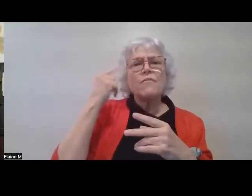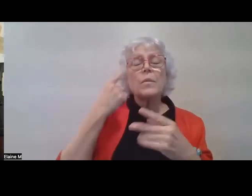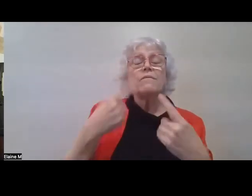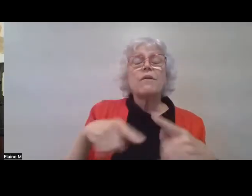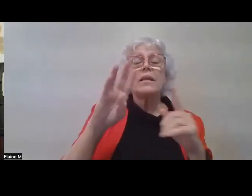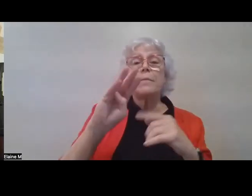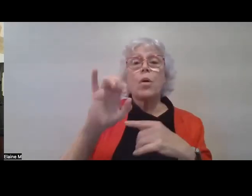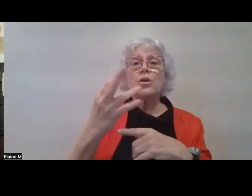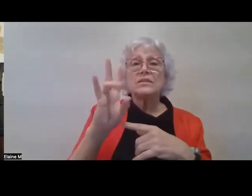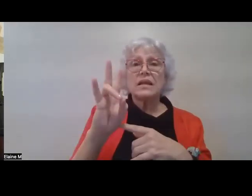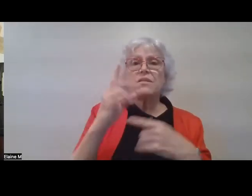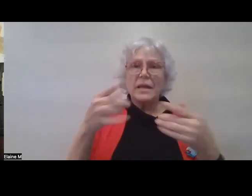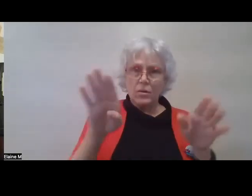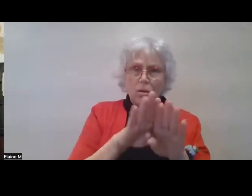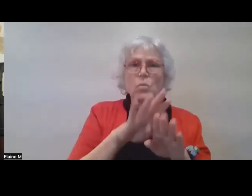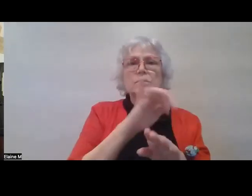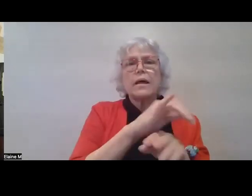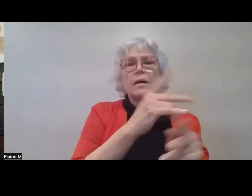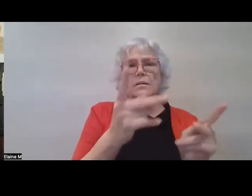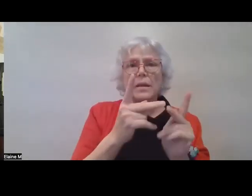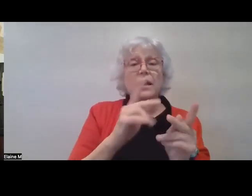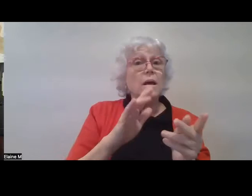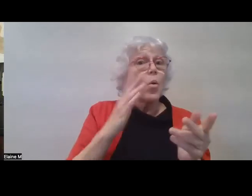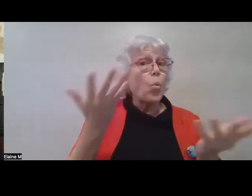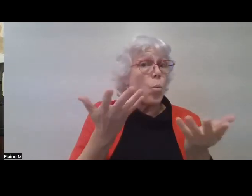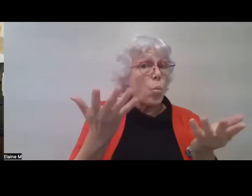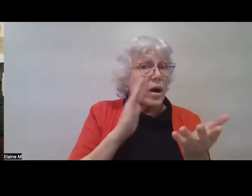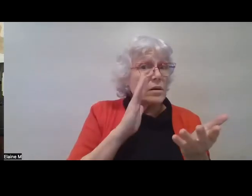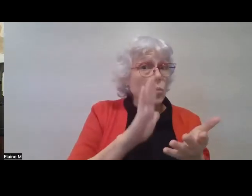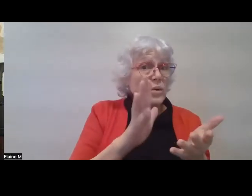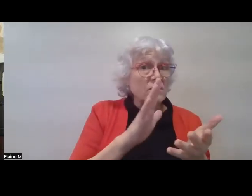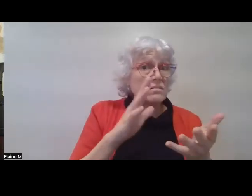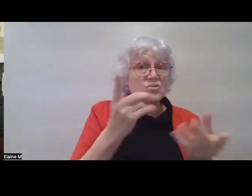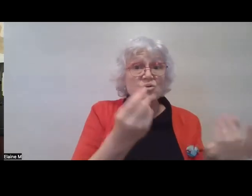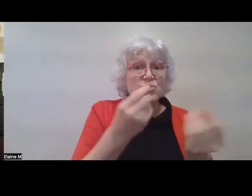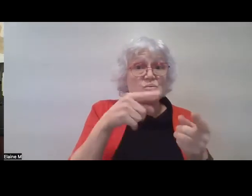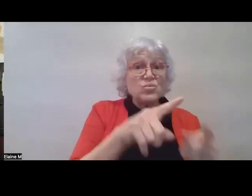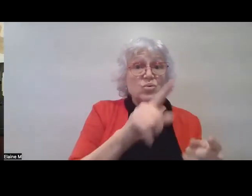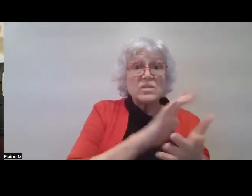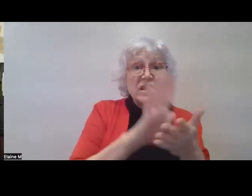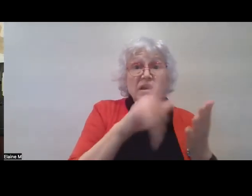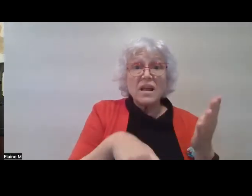they closed Redhill, what the clean-up will look like or any justice to native Hawaiians and